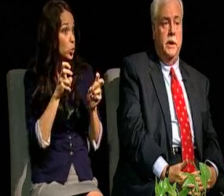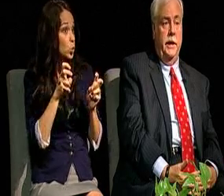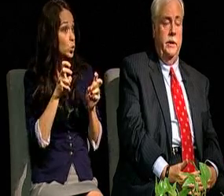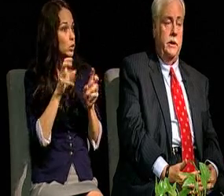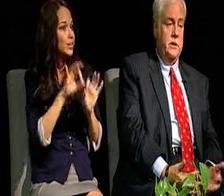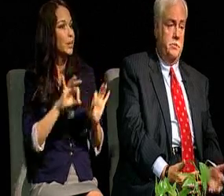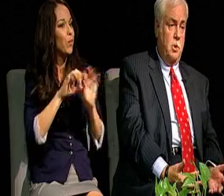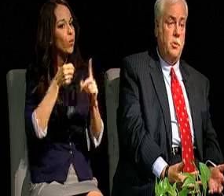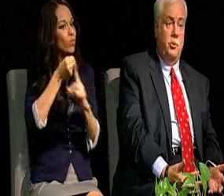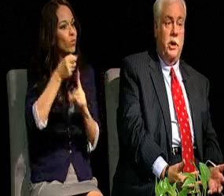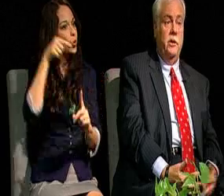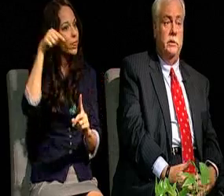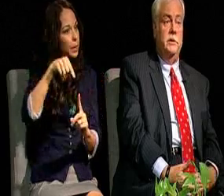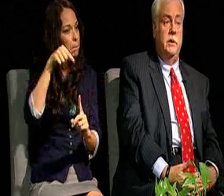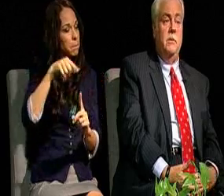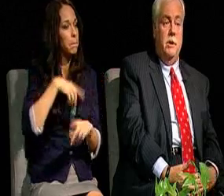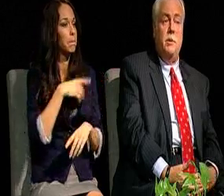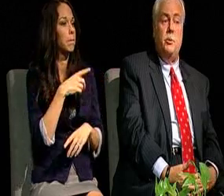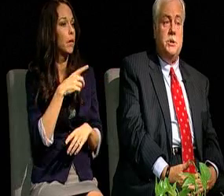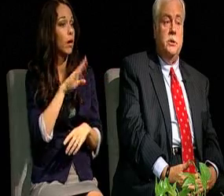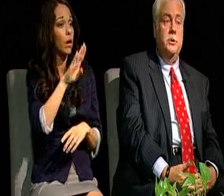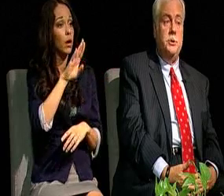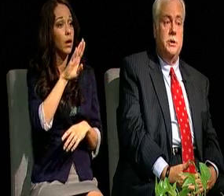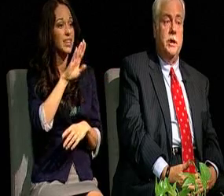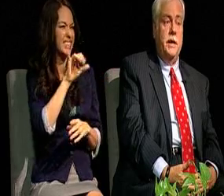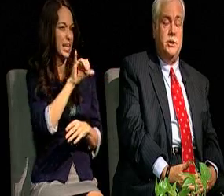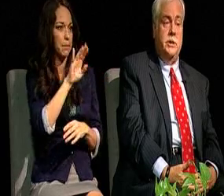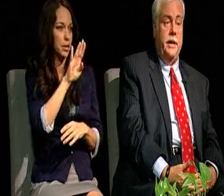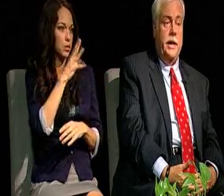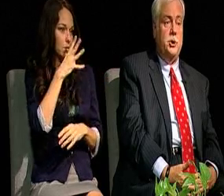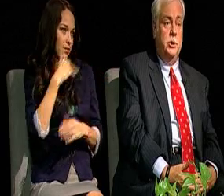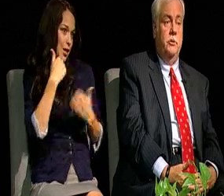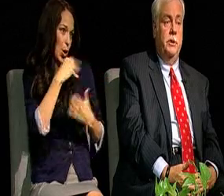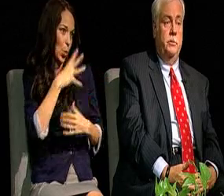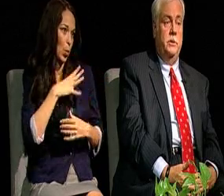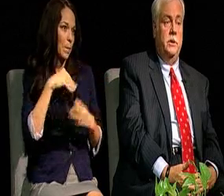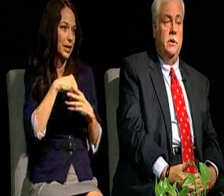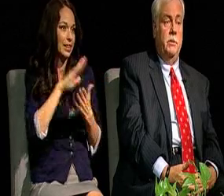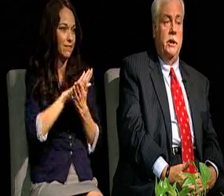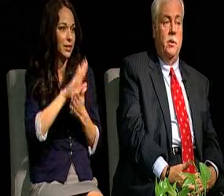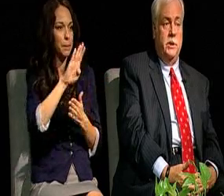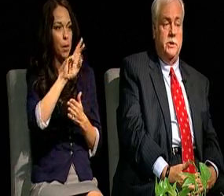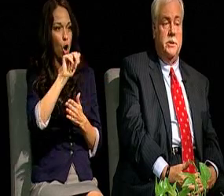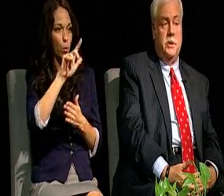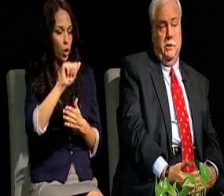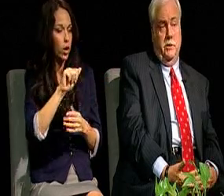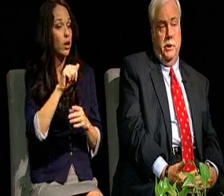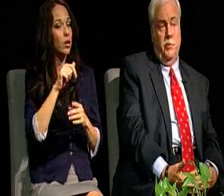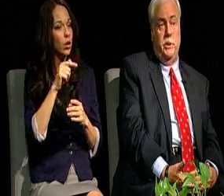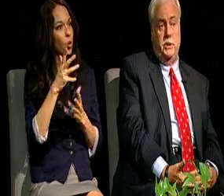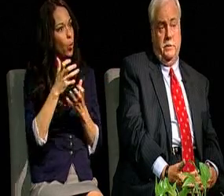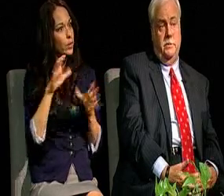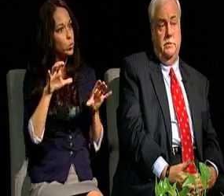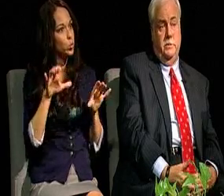and as Barbara Brown, come up with solutions and actually take action on them by going to governments